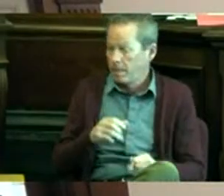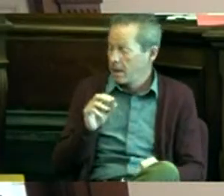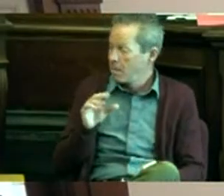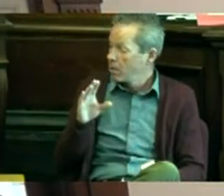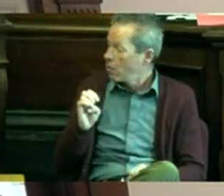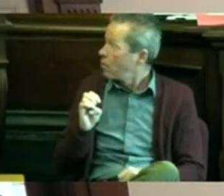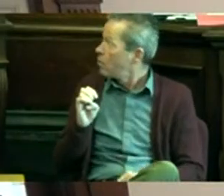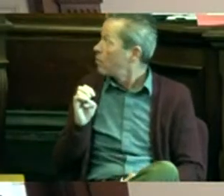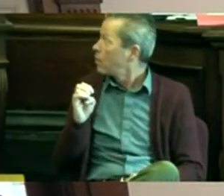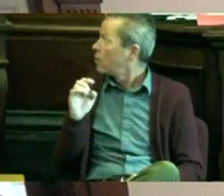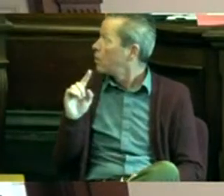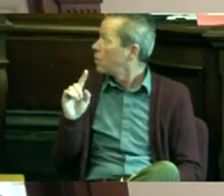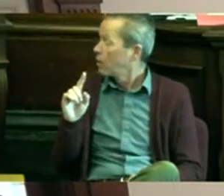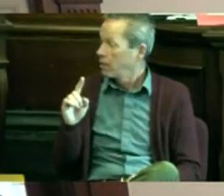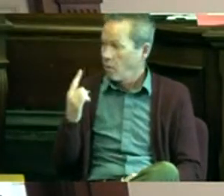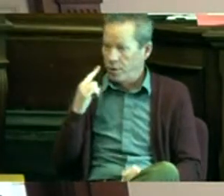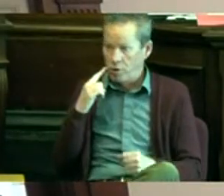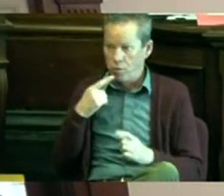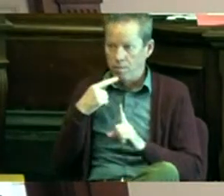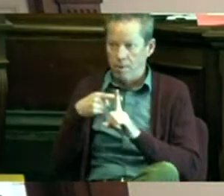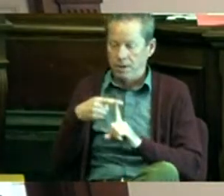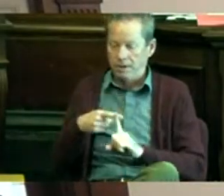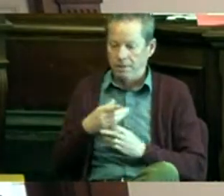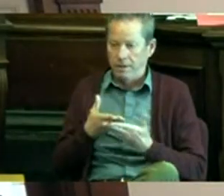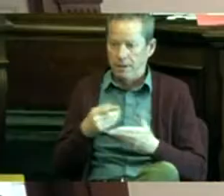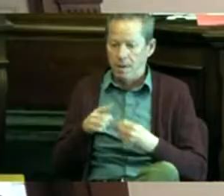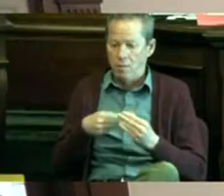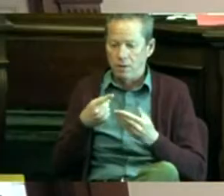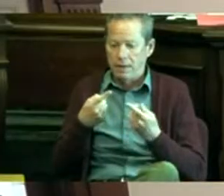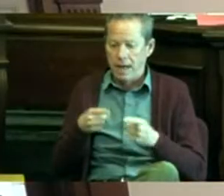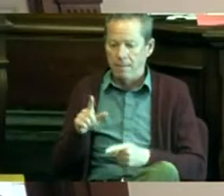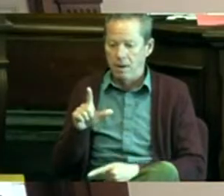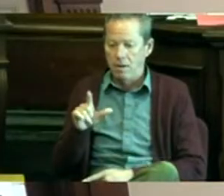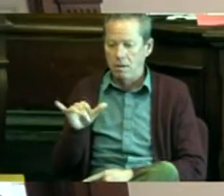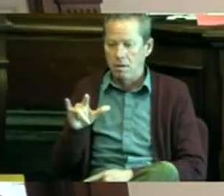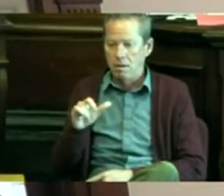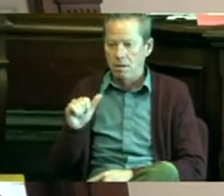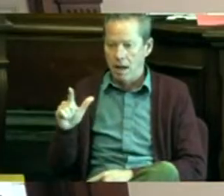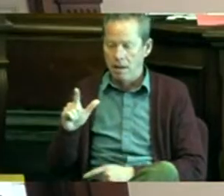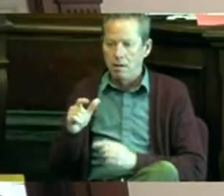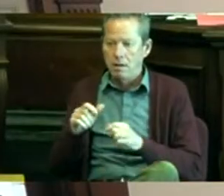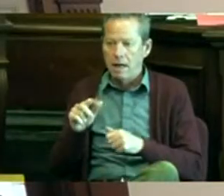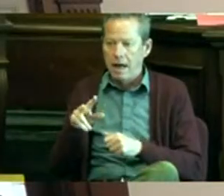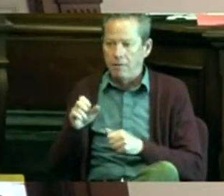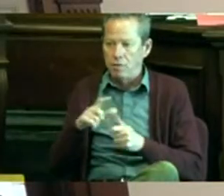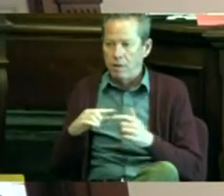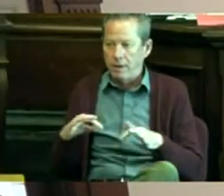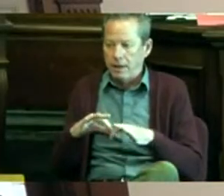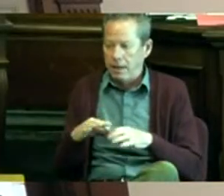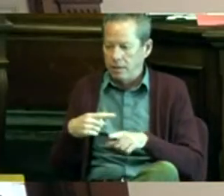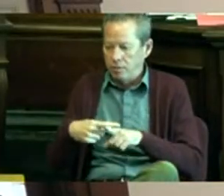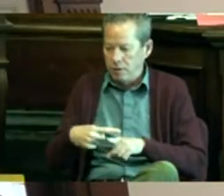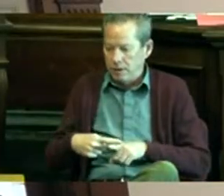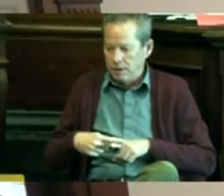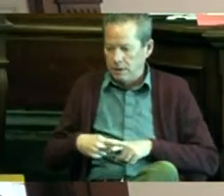said. Council Member Gruber. Thank you. Council Member Monroe. And I've only heard good